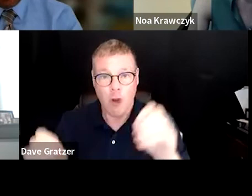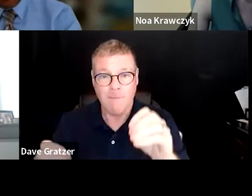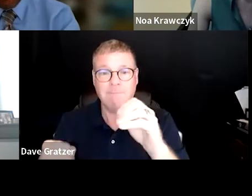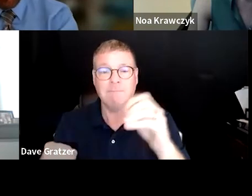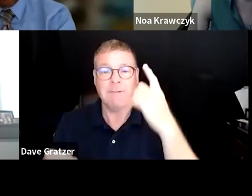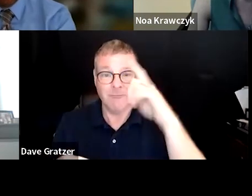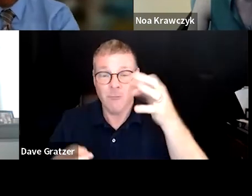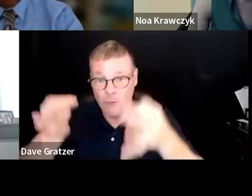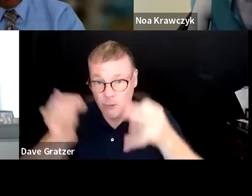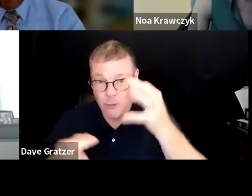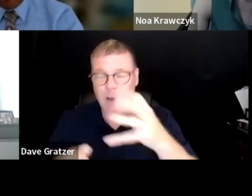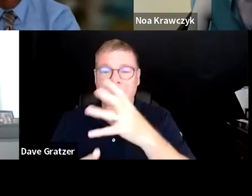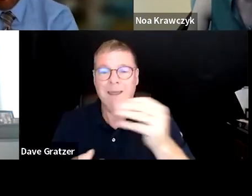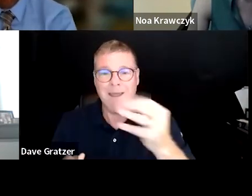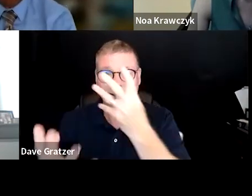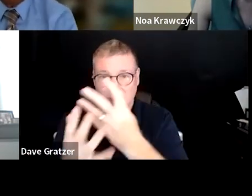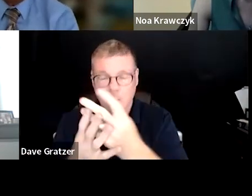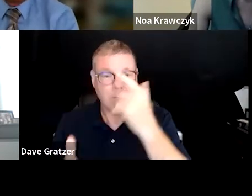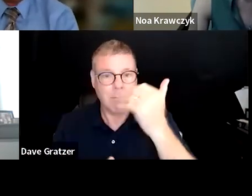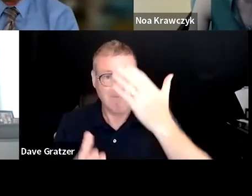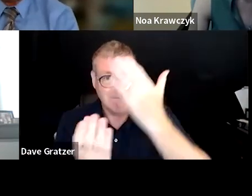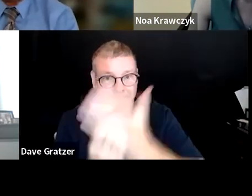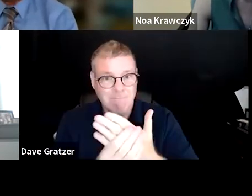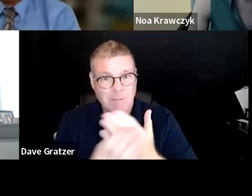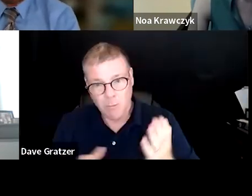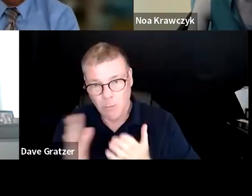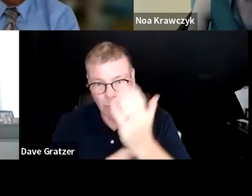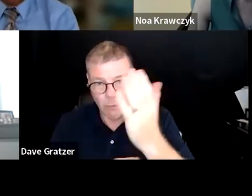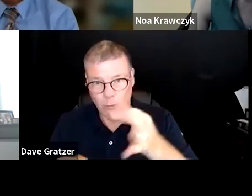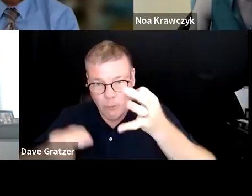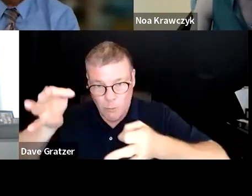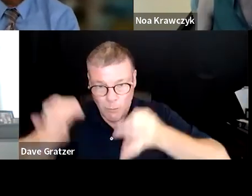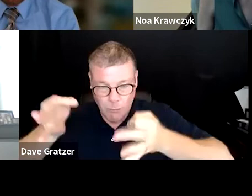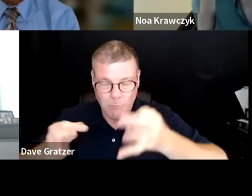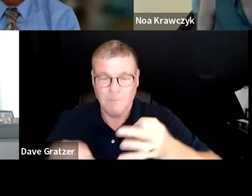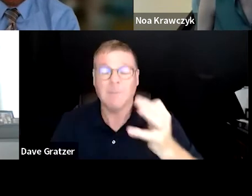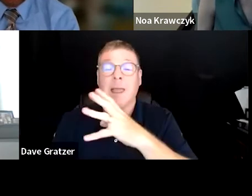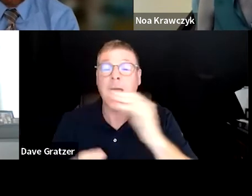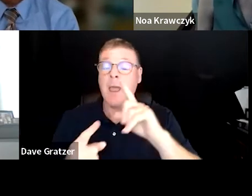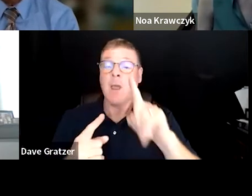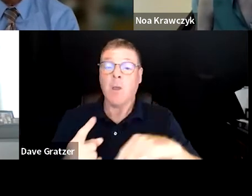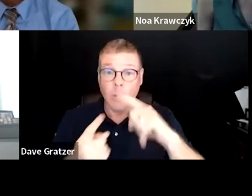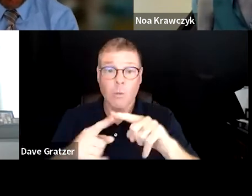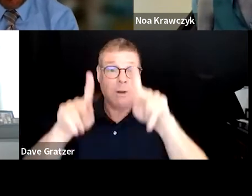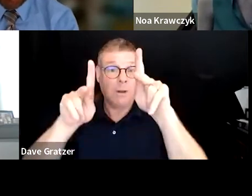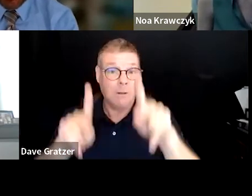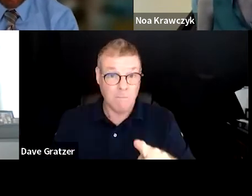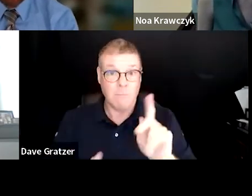'cause the file goes through the courts. And when an individual is incarcerated,